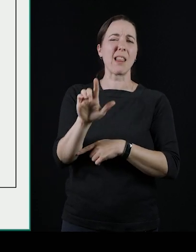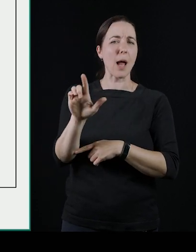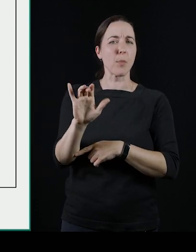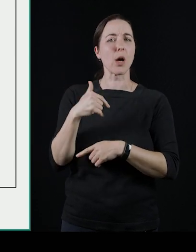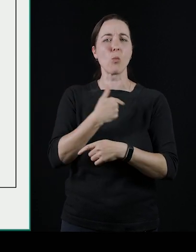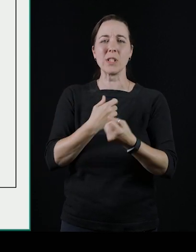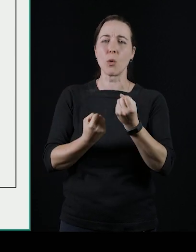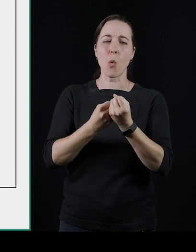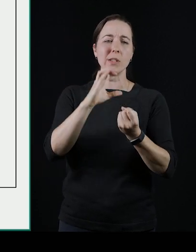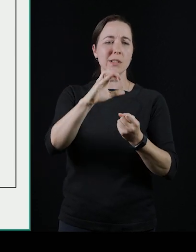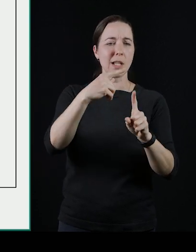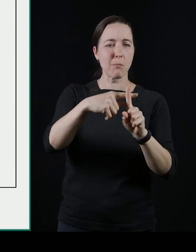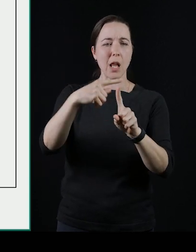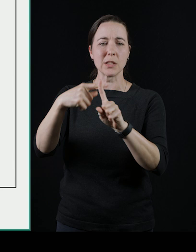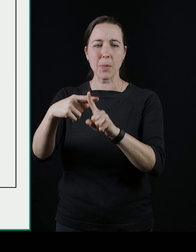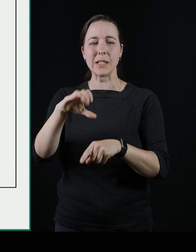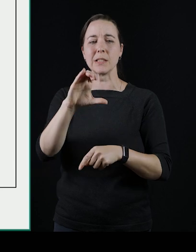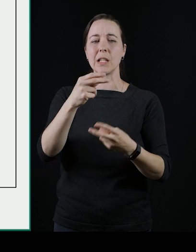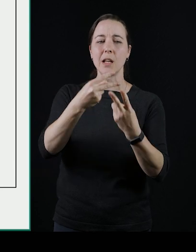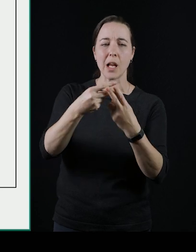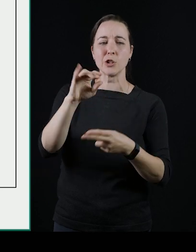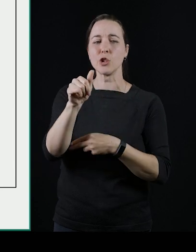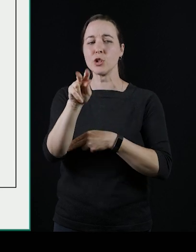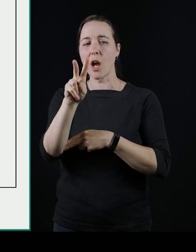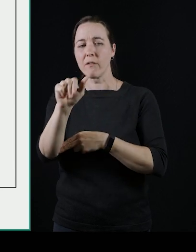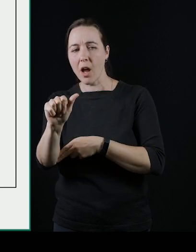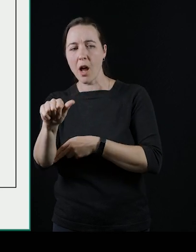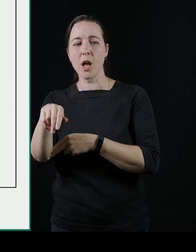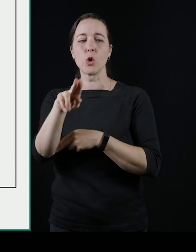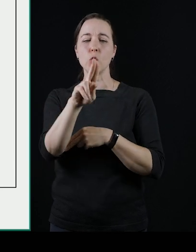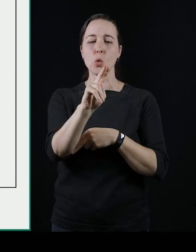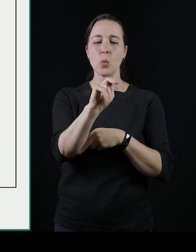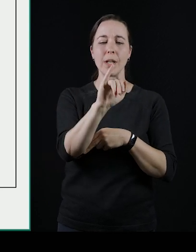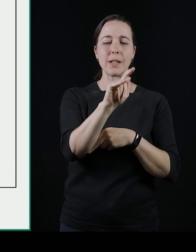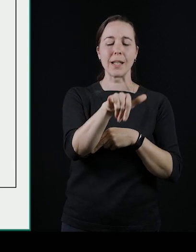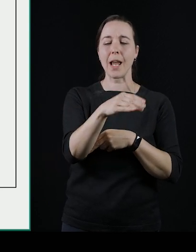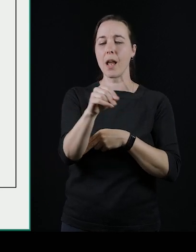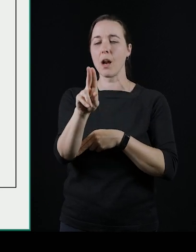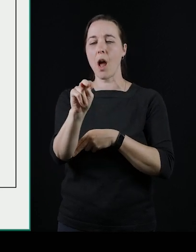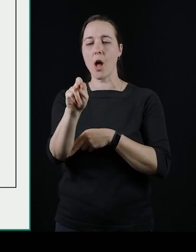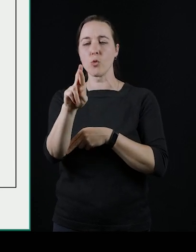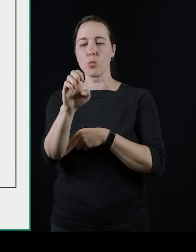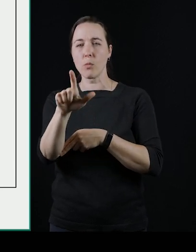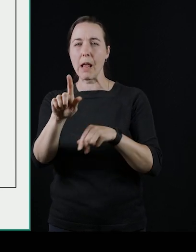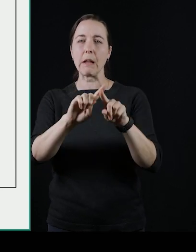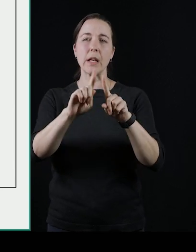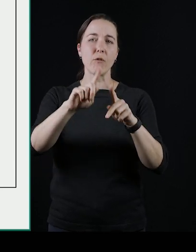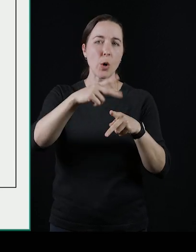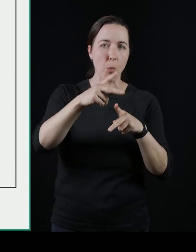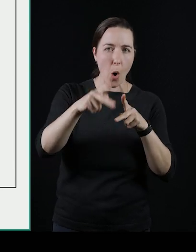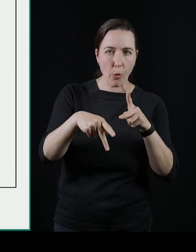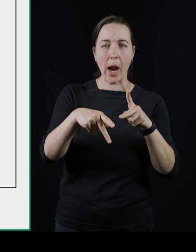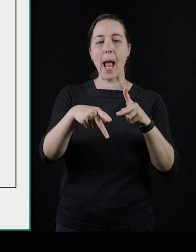We support C++, Java, Unity and Unreal, popular programming platforms and programming environments.